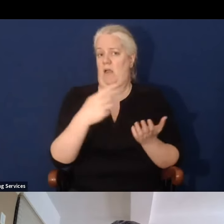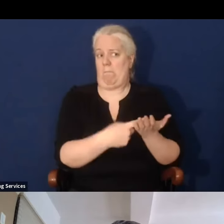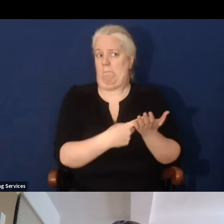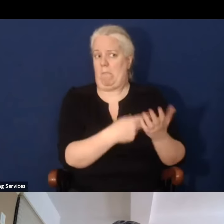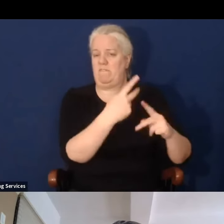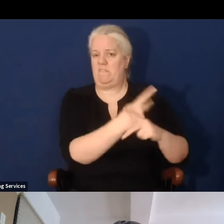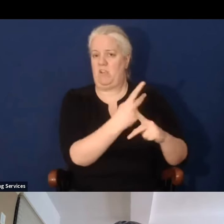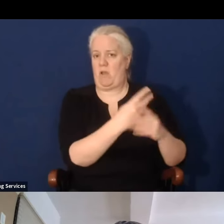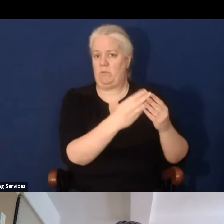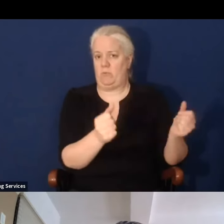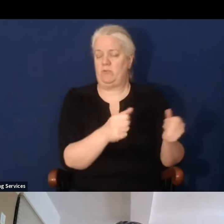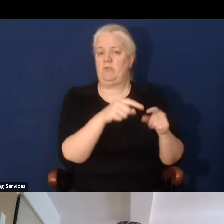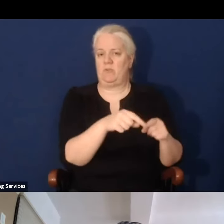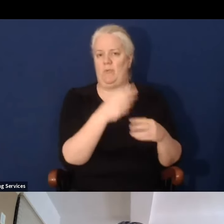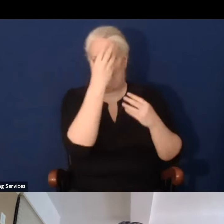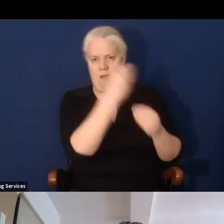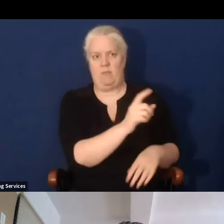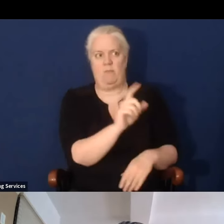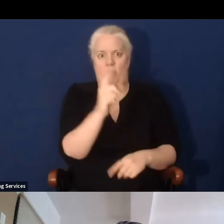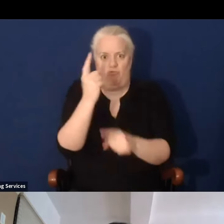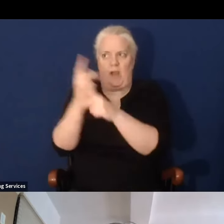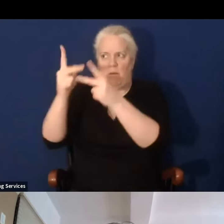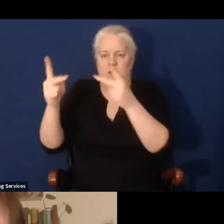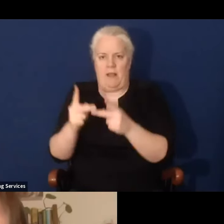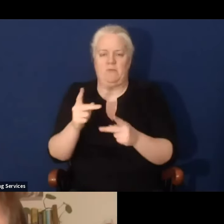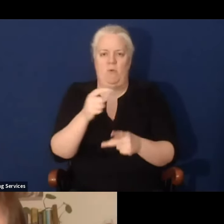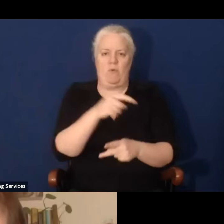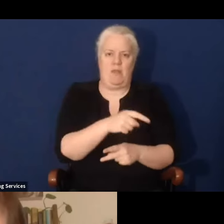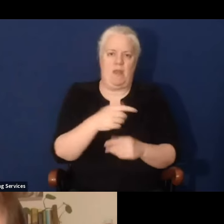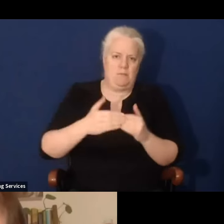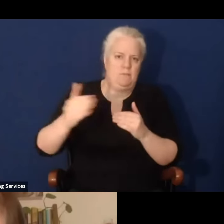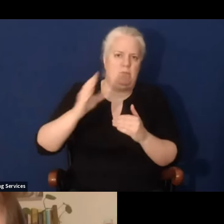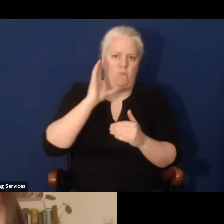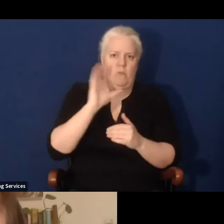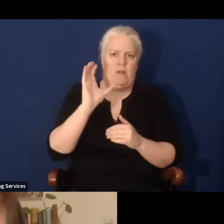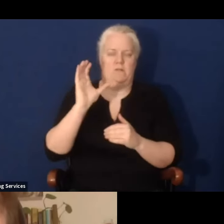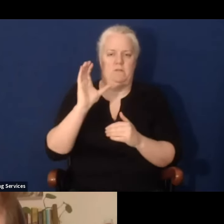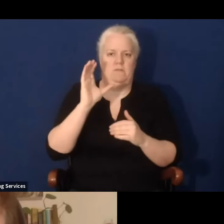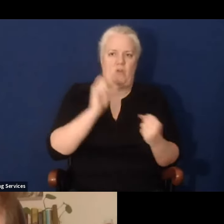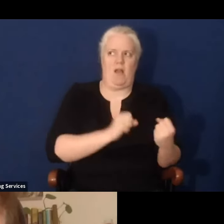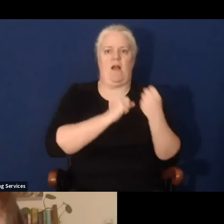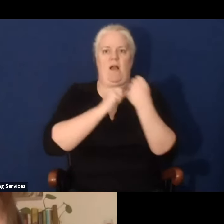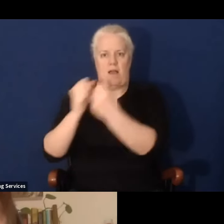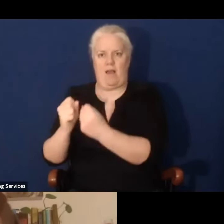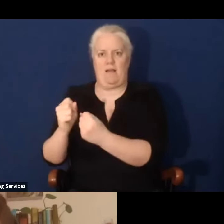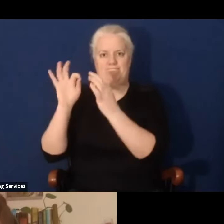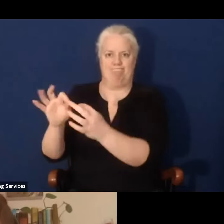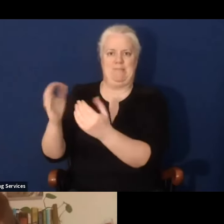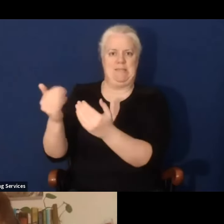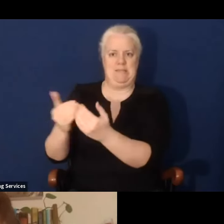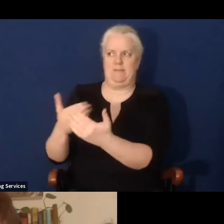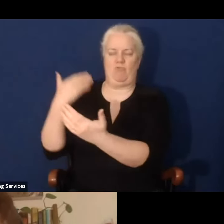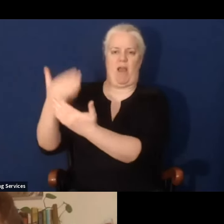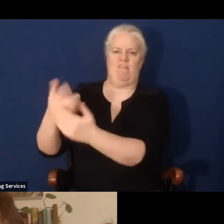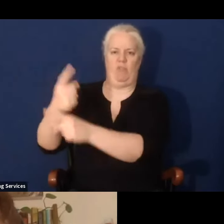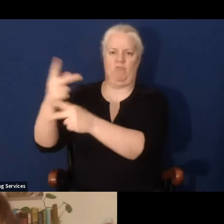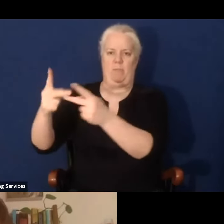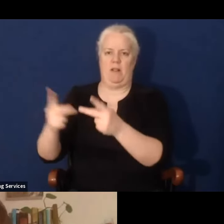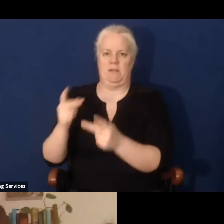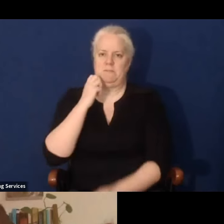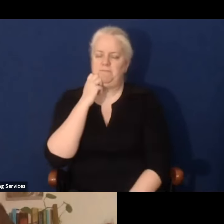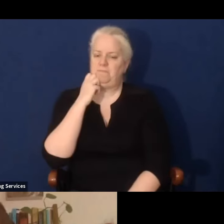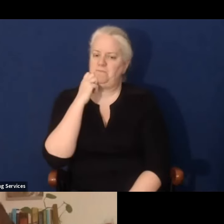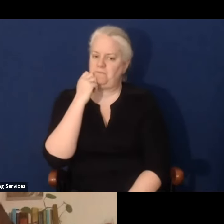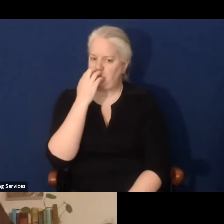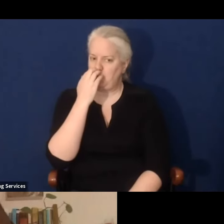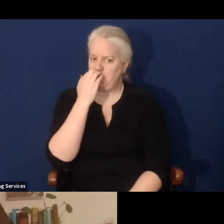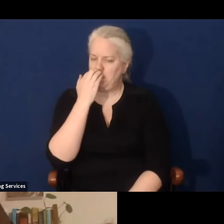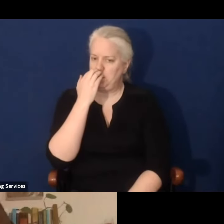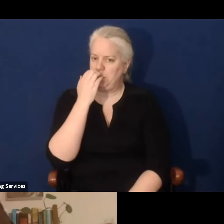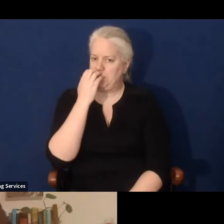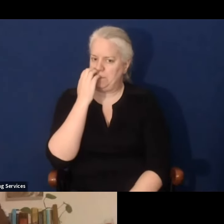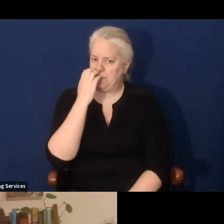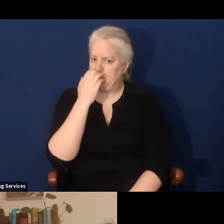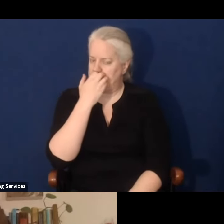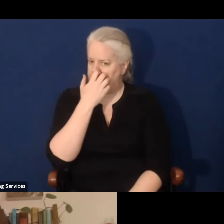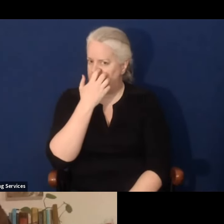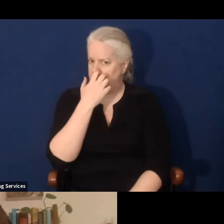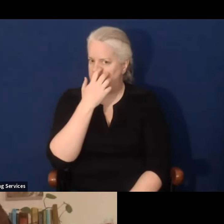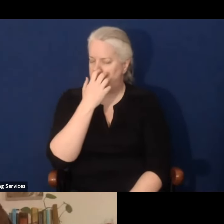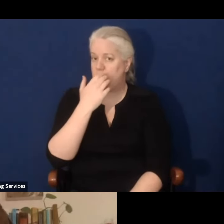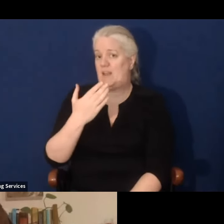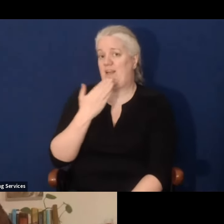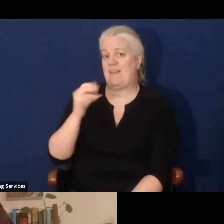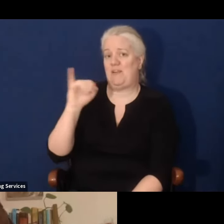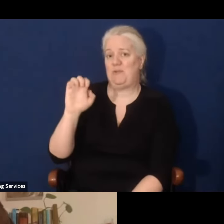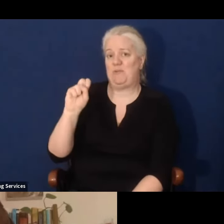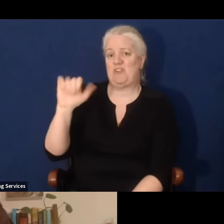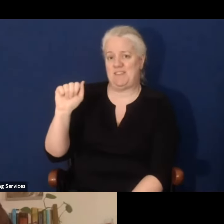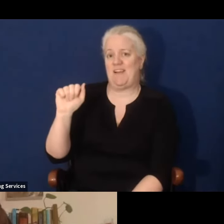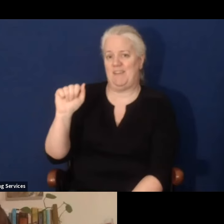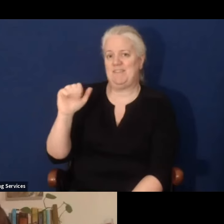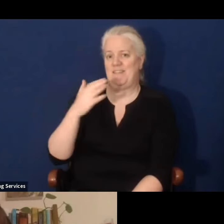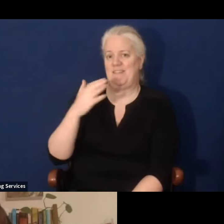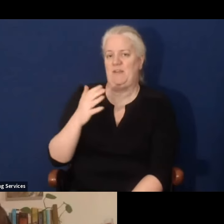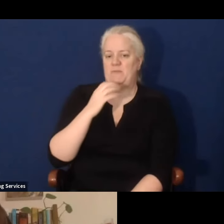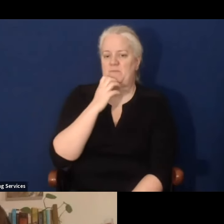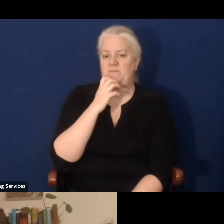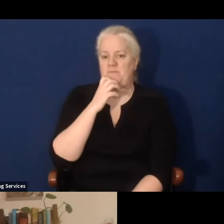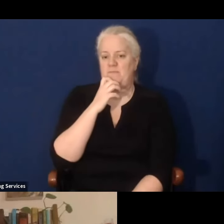Thank you.